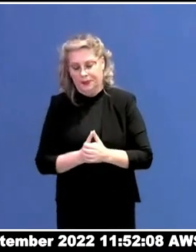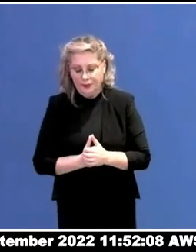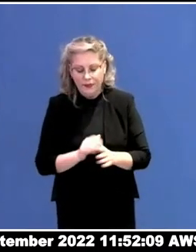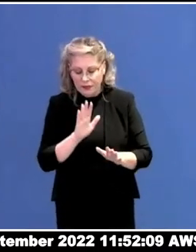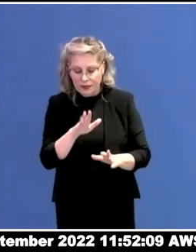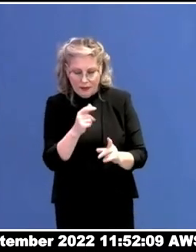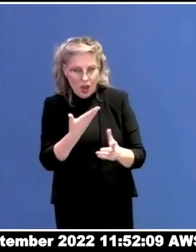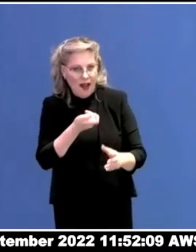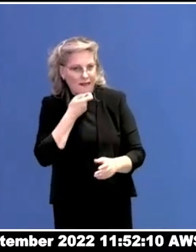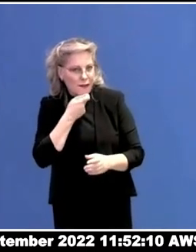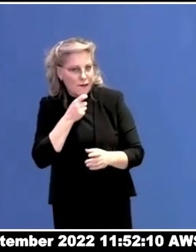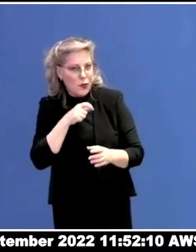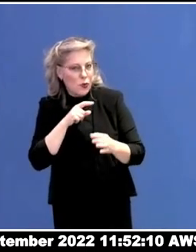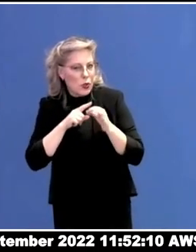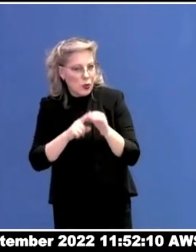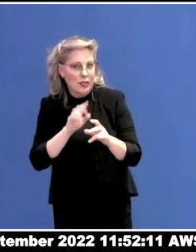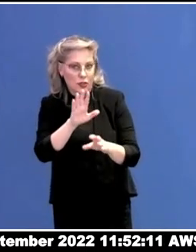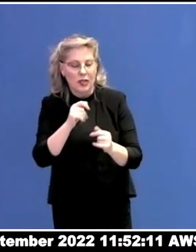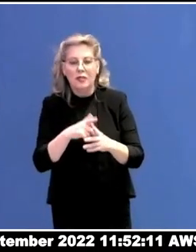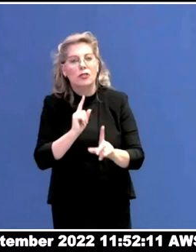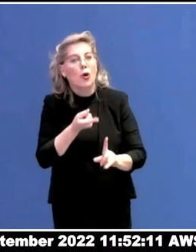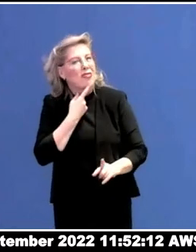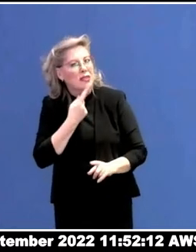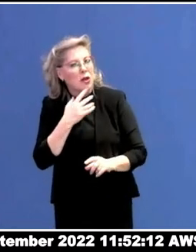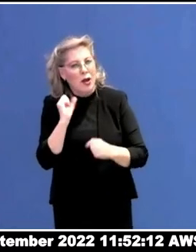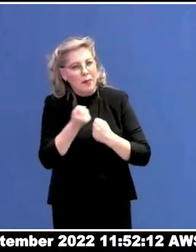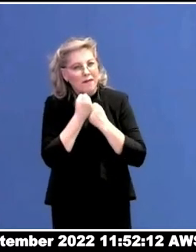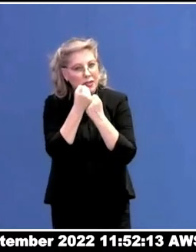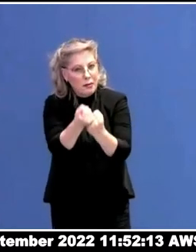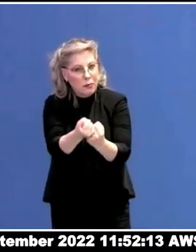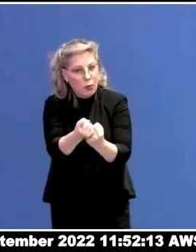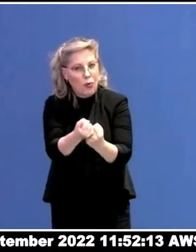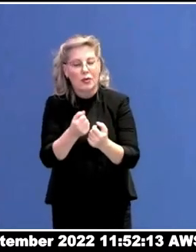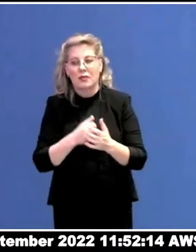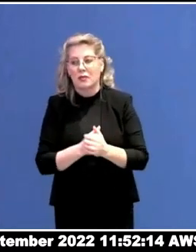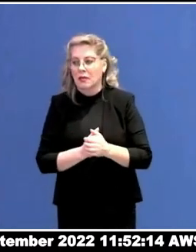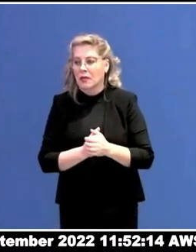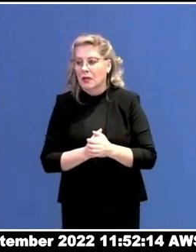MS McMAHON: So the support that you were providing was you were applying similar elements that you did at Acacia?